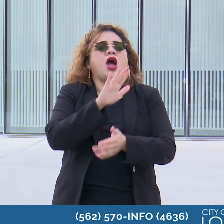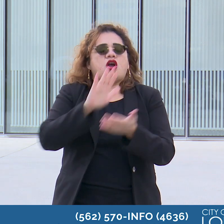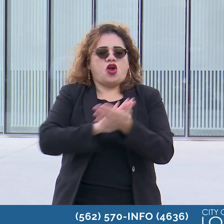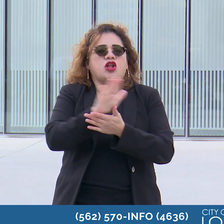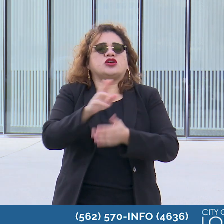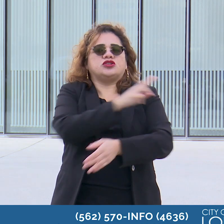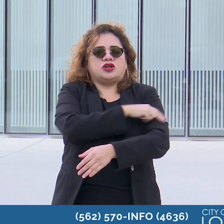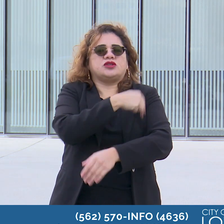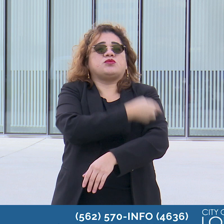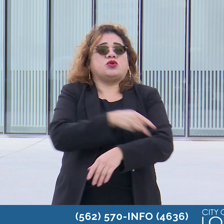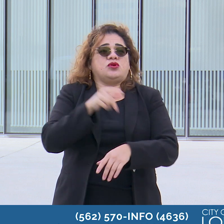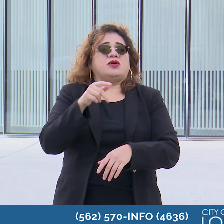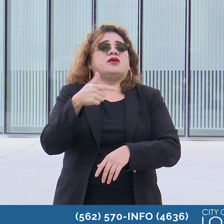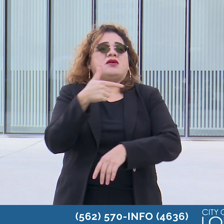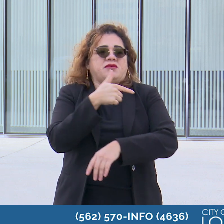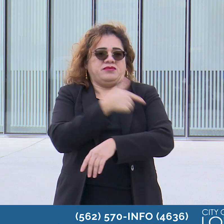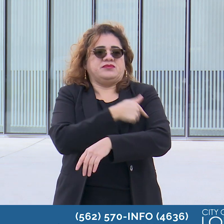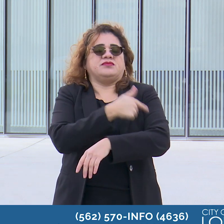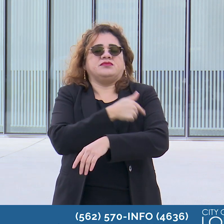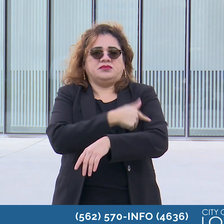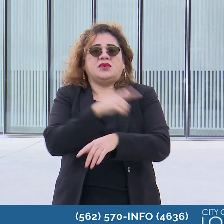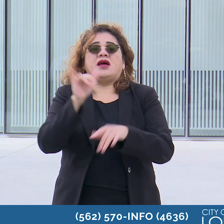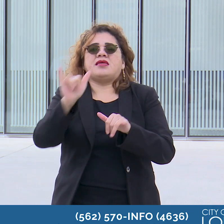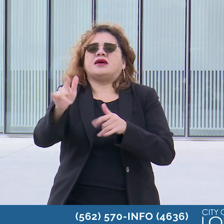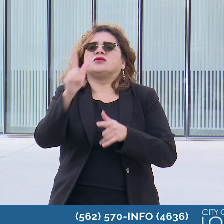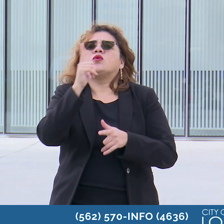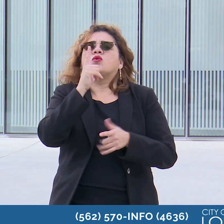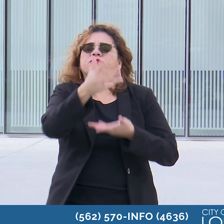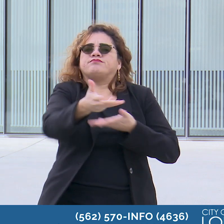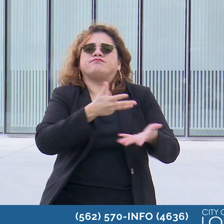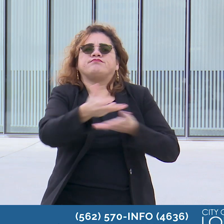are working in our hospitals and directly interacting with patients.